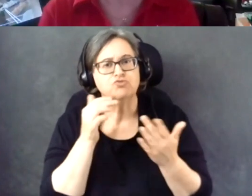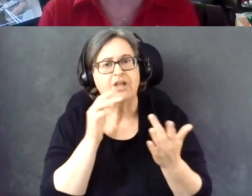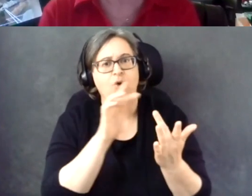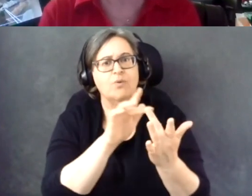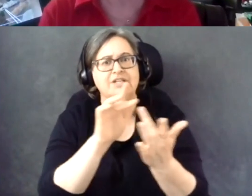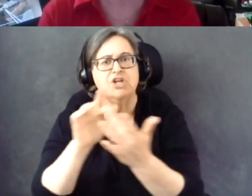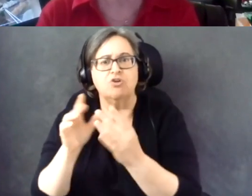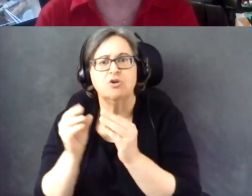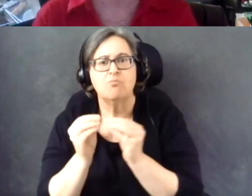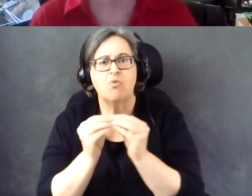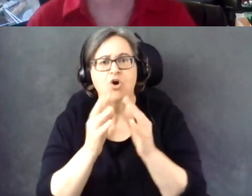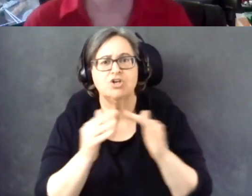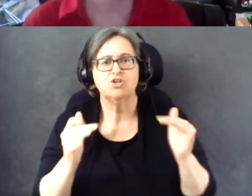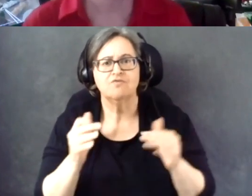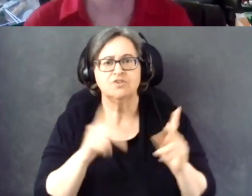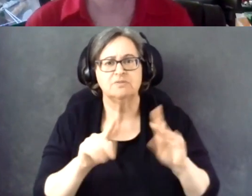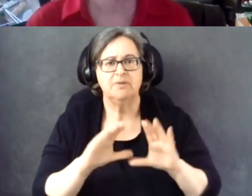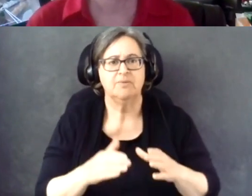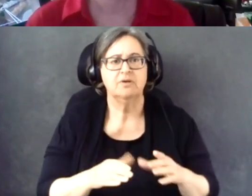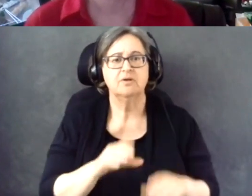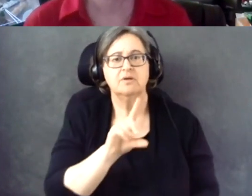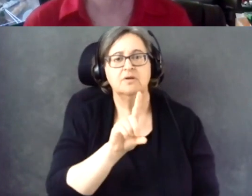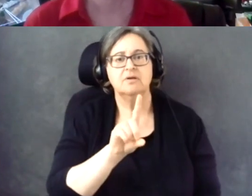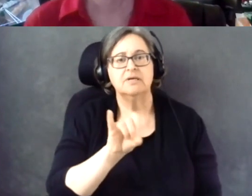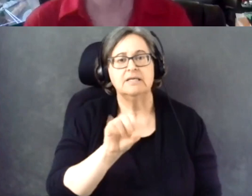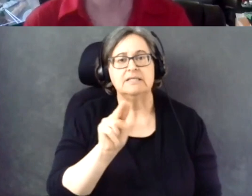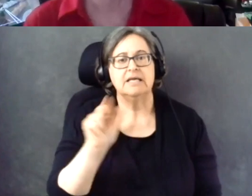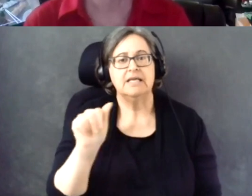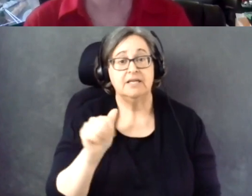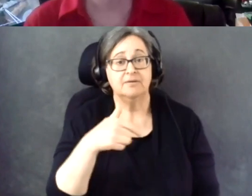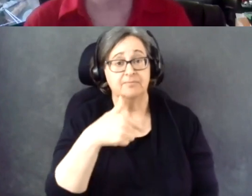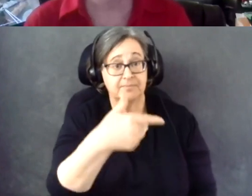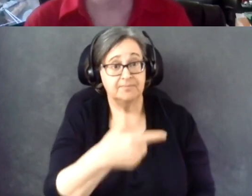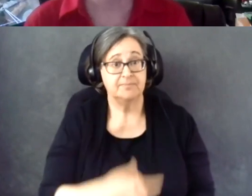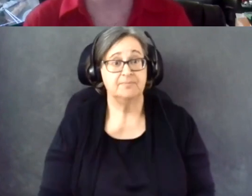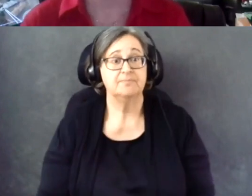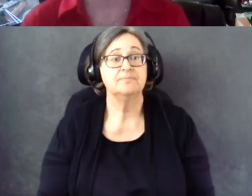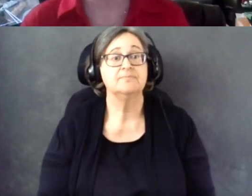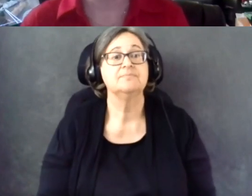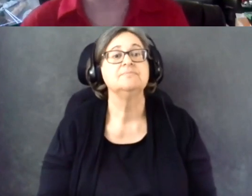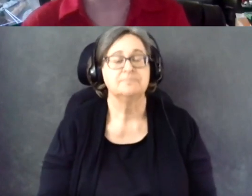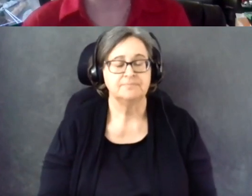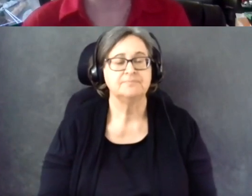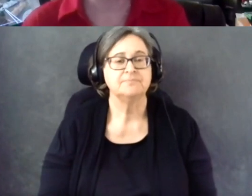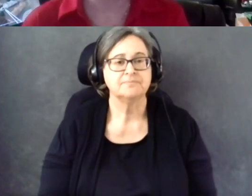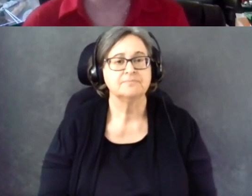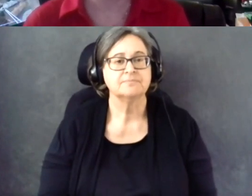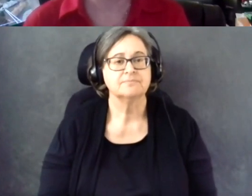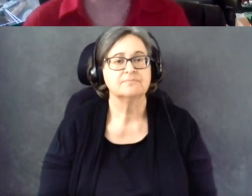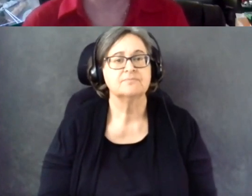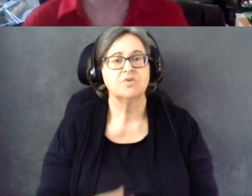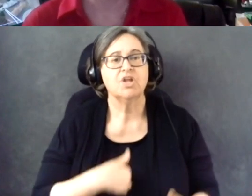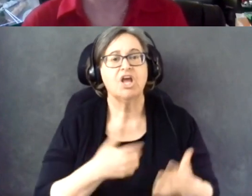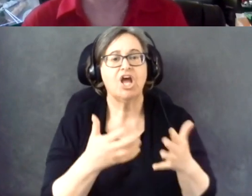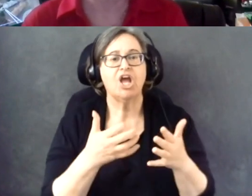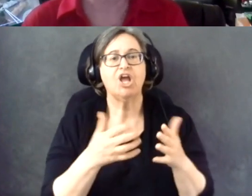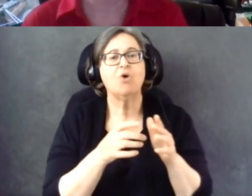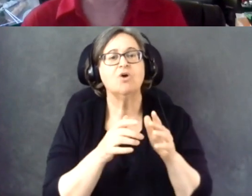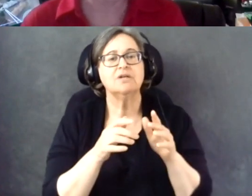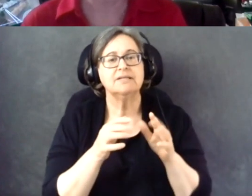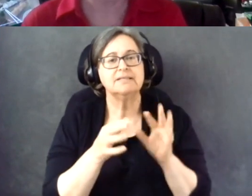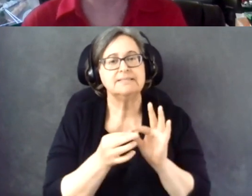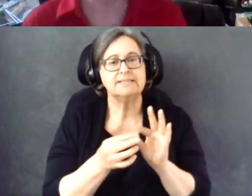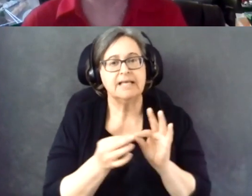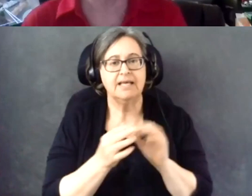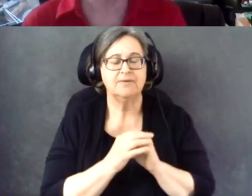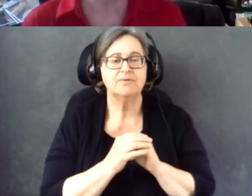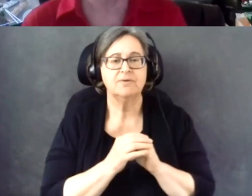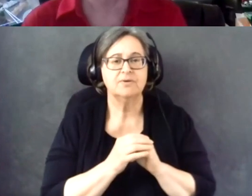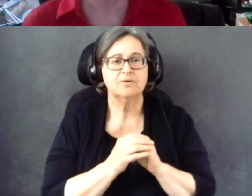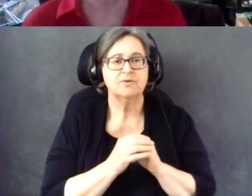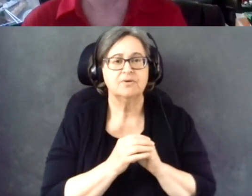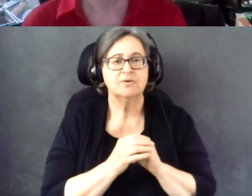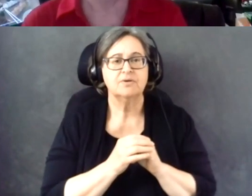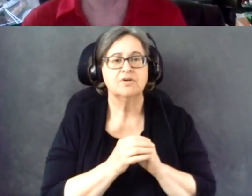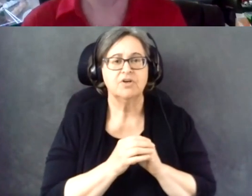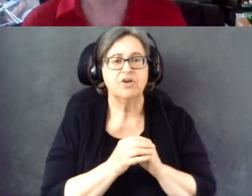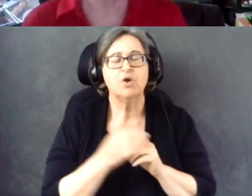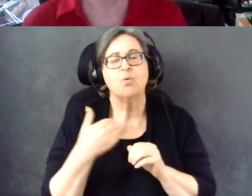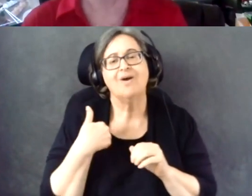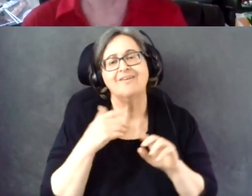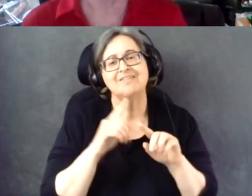I also want to say that there are different types of diversities.